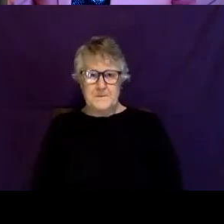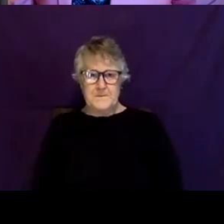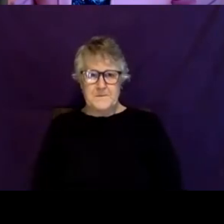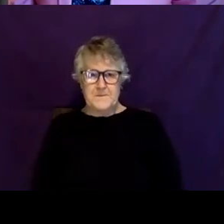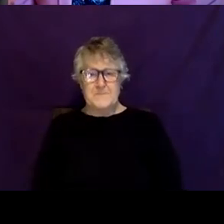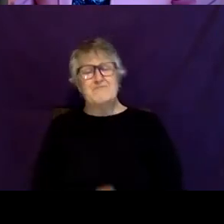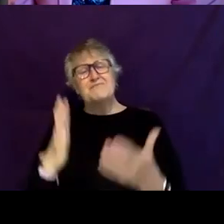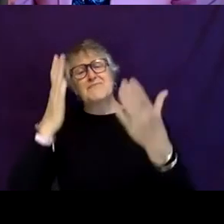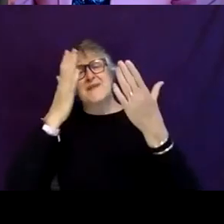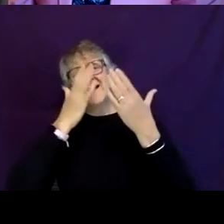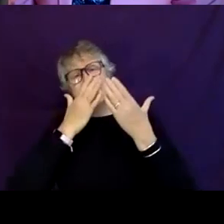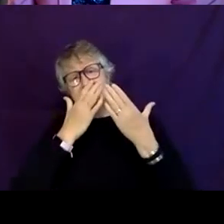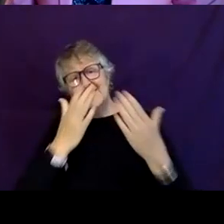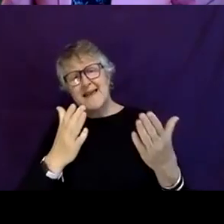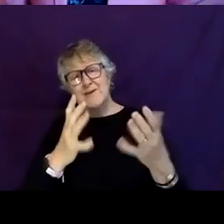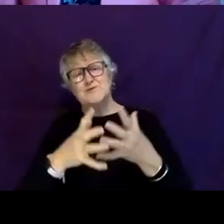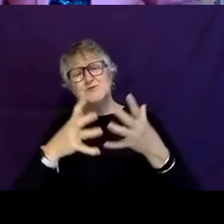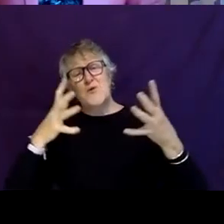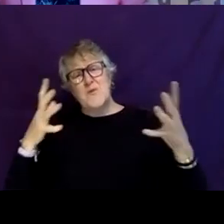Esther: Thank you so much everyone I know we're a little bit over time.